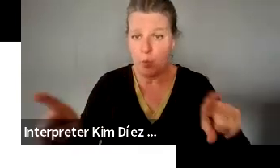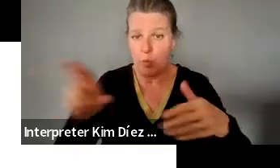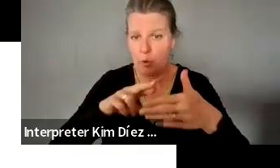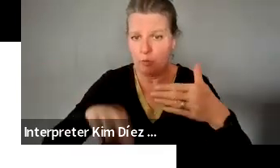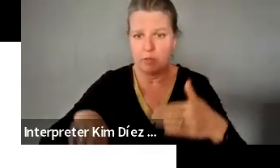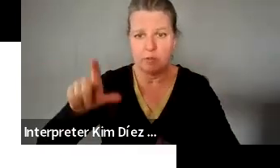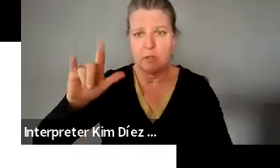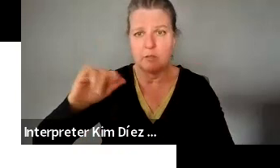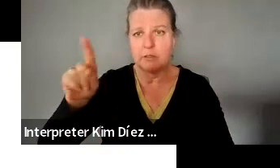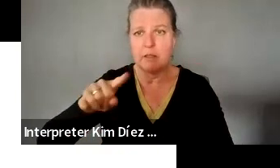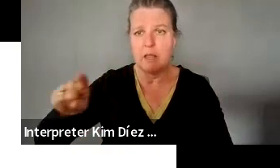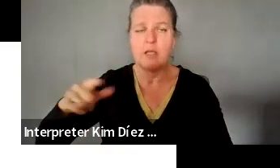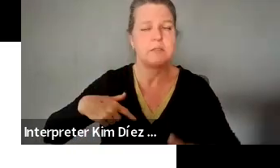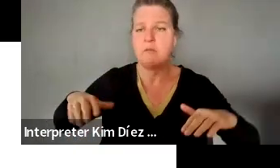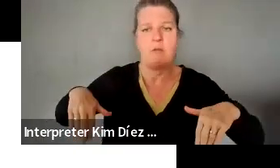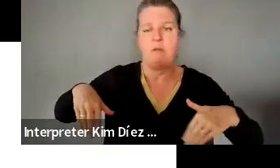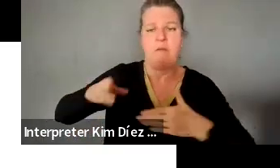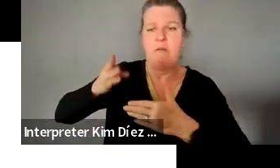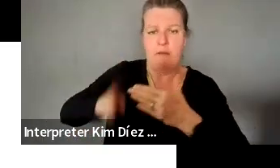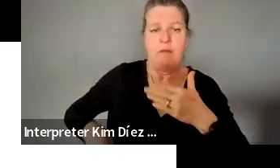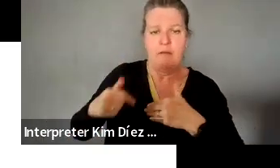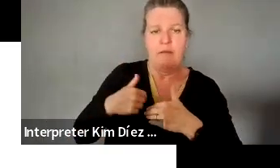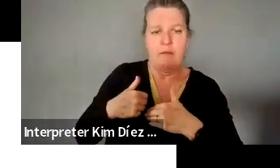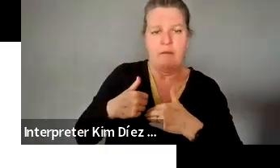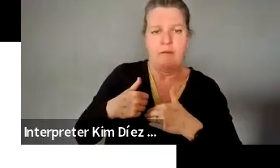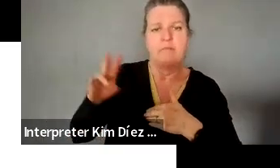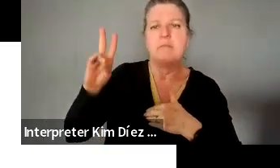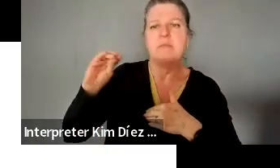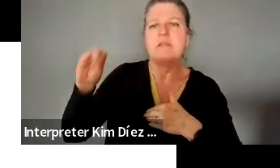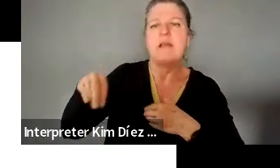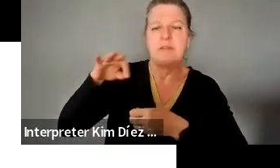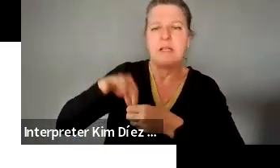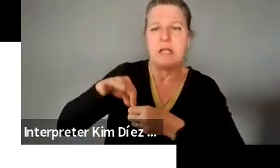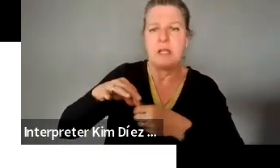[Liz] I haven't ended it, but yeah, we've got 78%. [Kim] Should I vote or not vote?